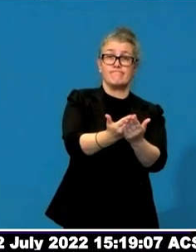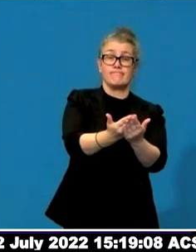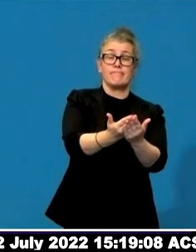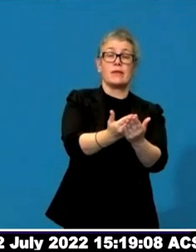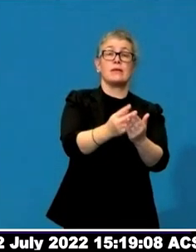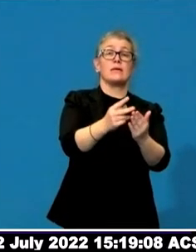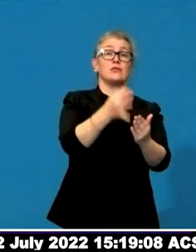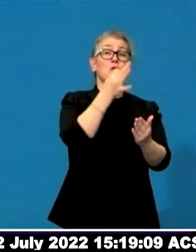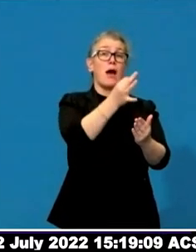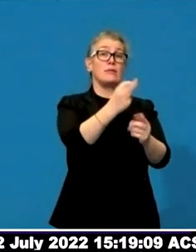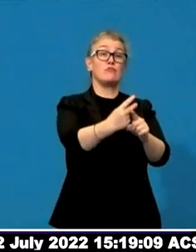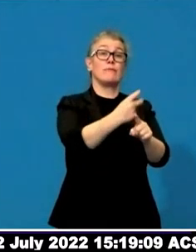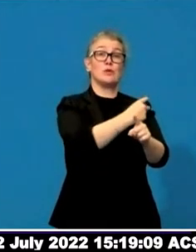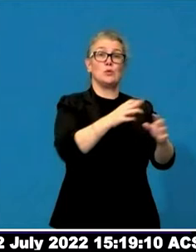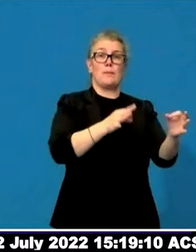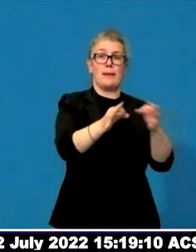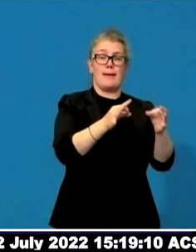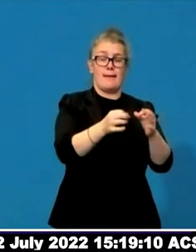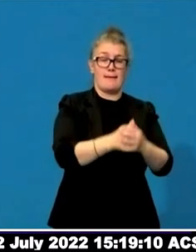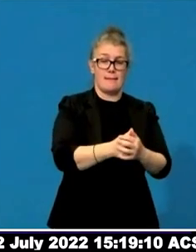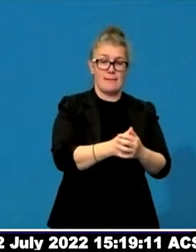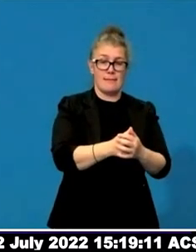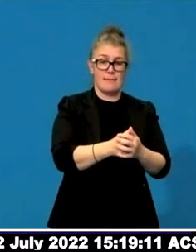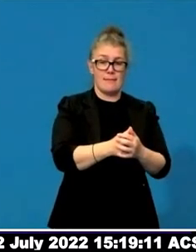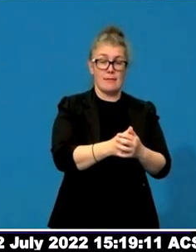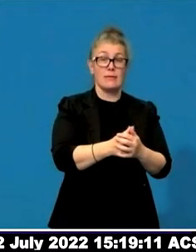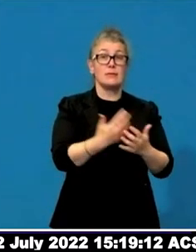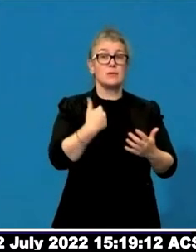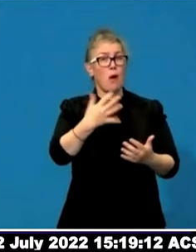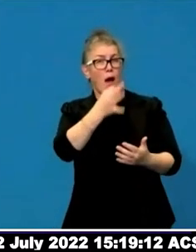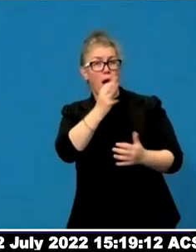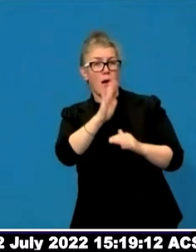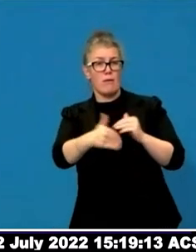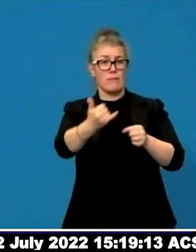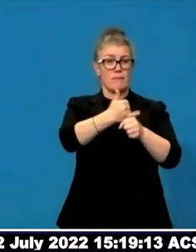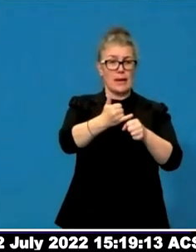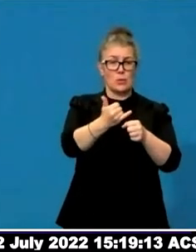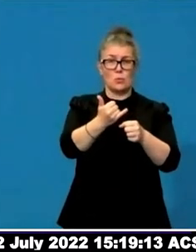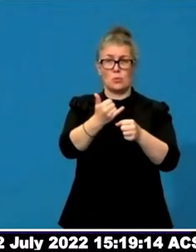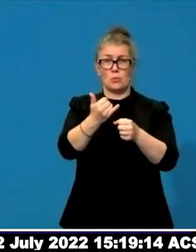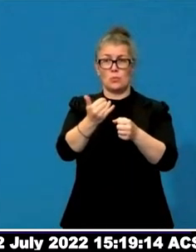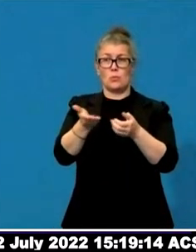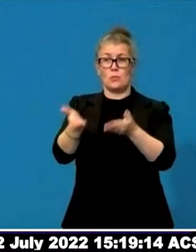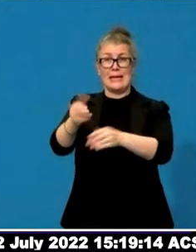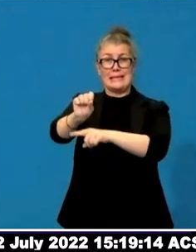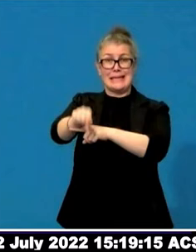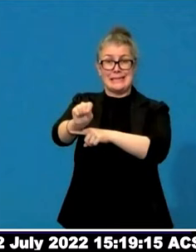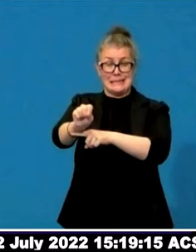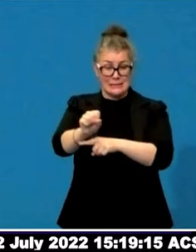And so when I asked about medical consent and things like that, the person who was facilitating the session just said,